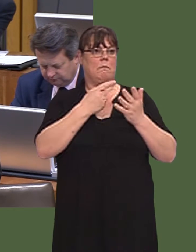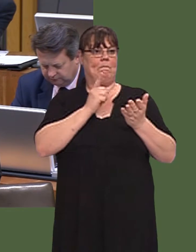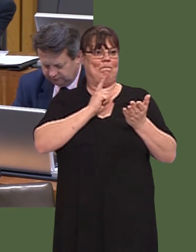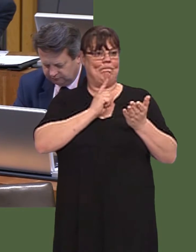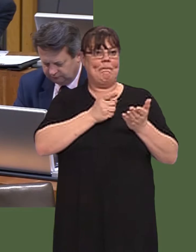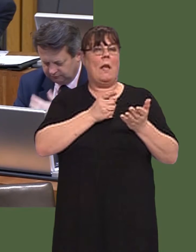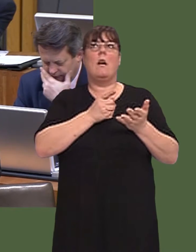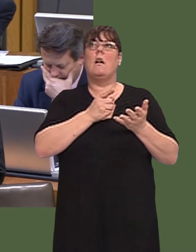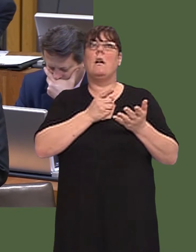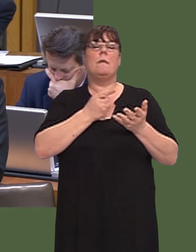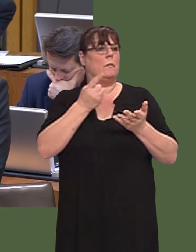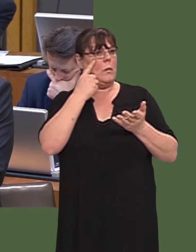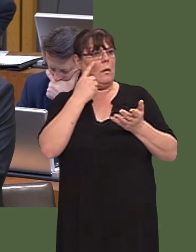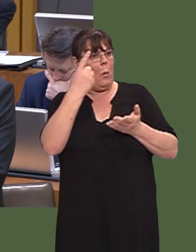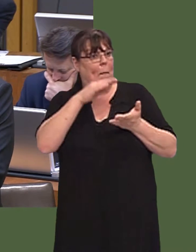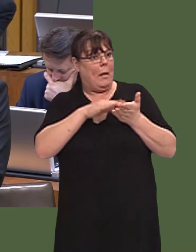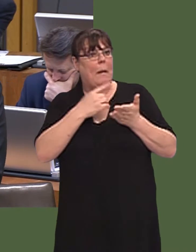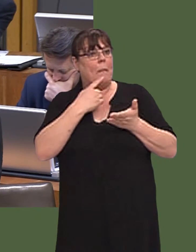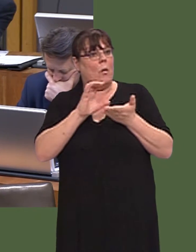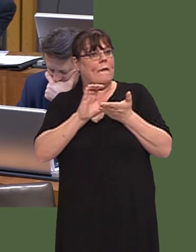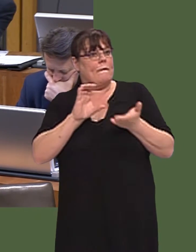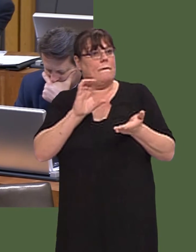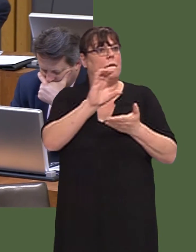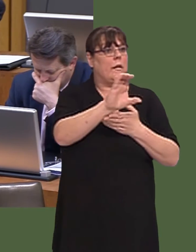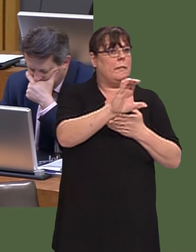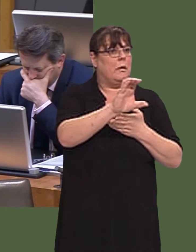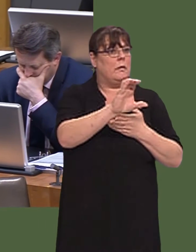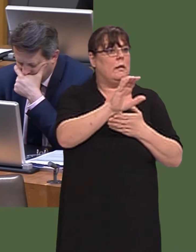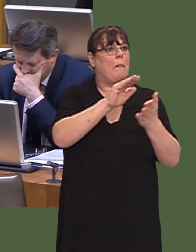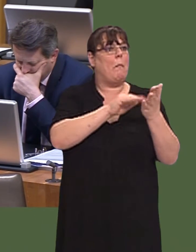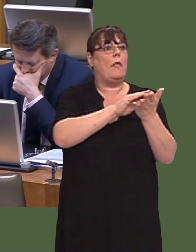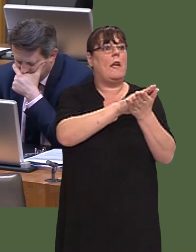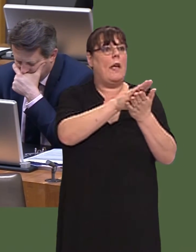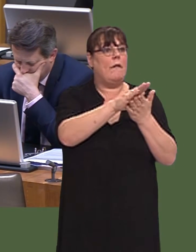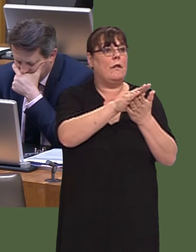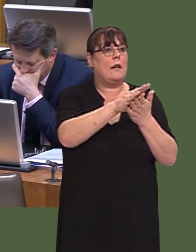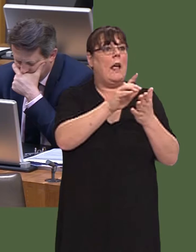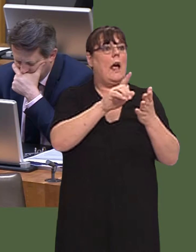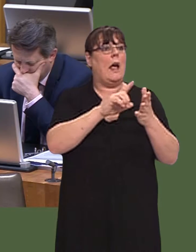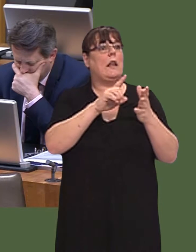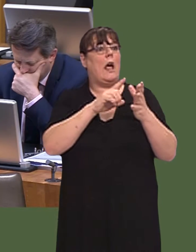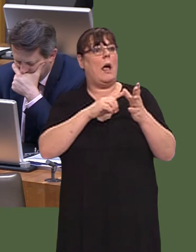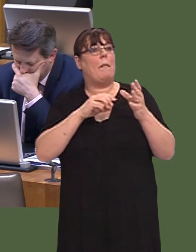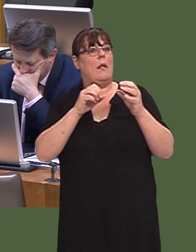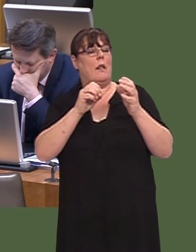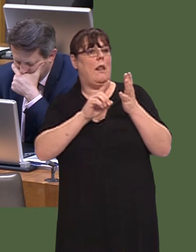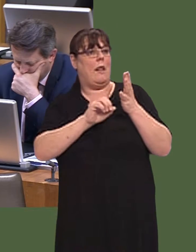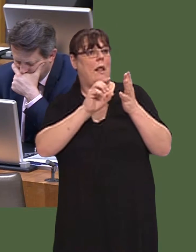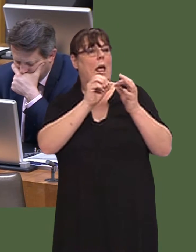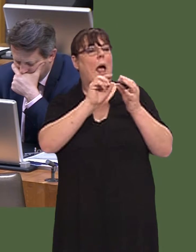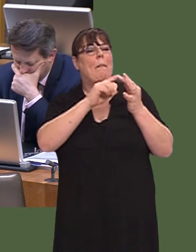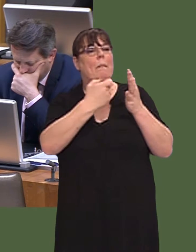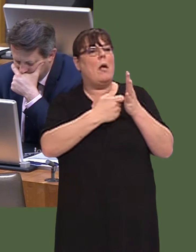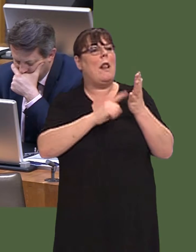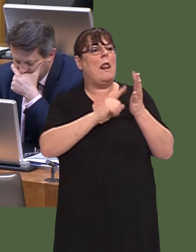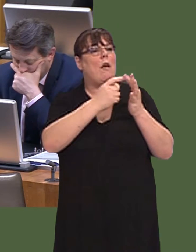has invested £1 million in Milford Haven itself, and now Valero has submitted a planning